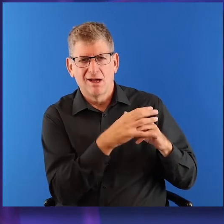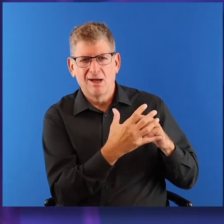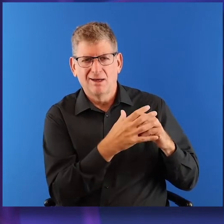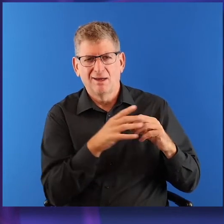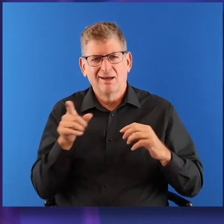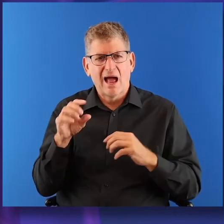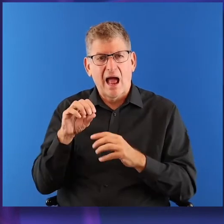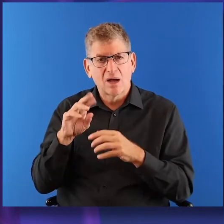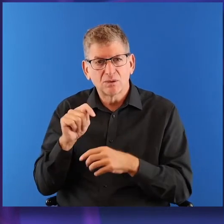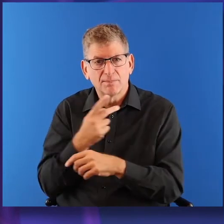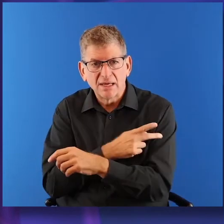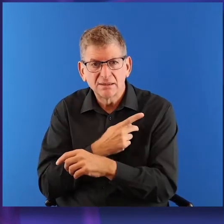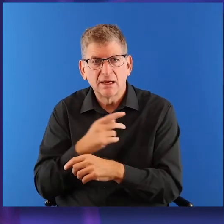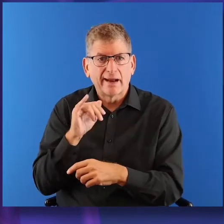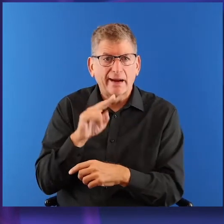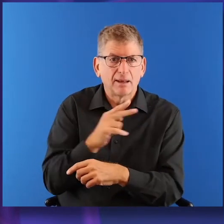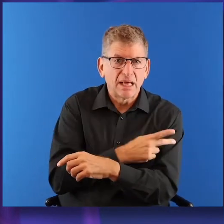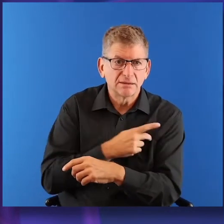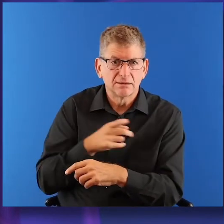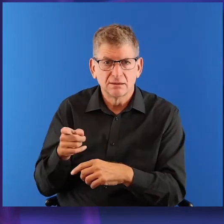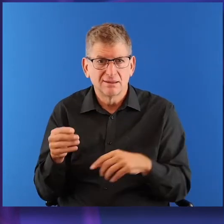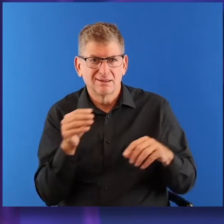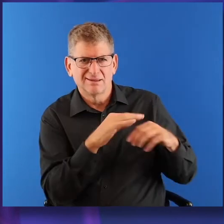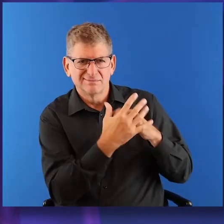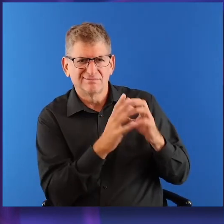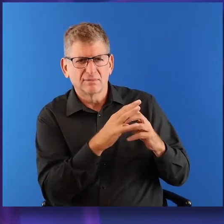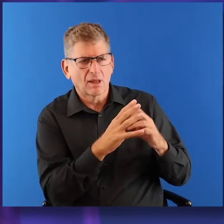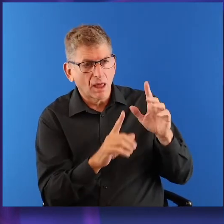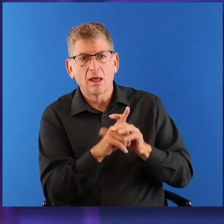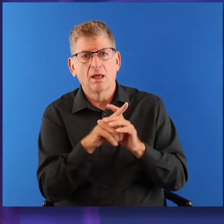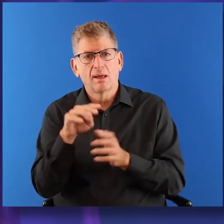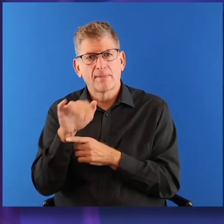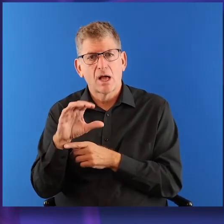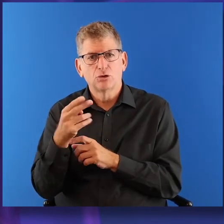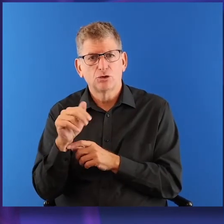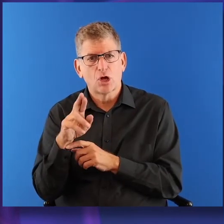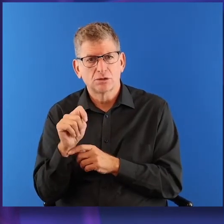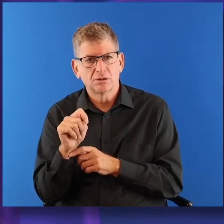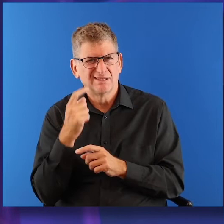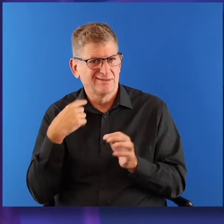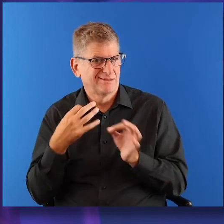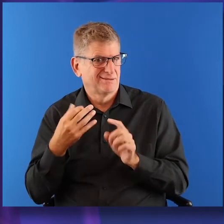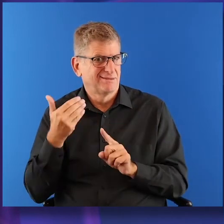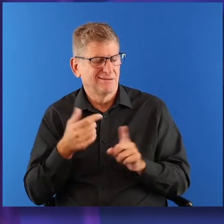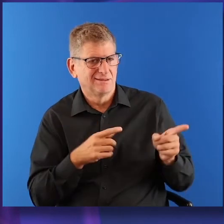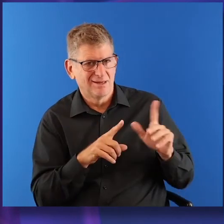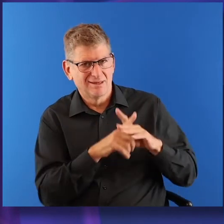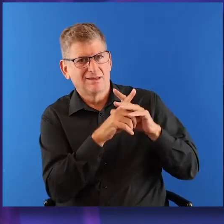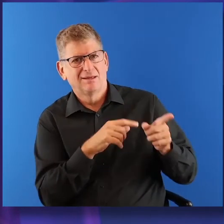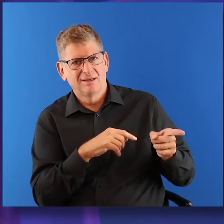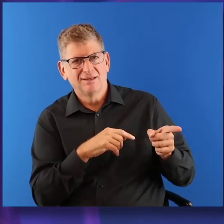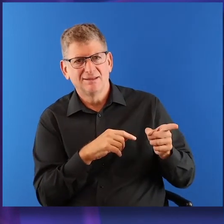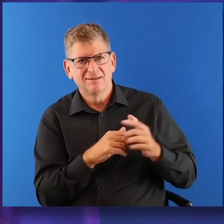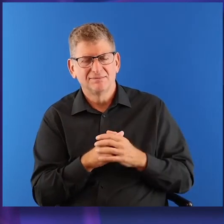the outpatient and inpatient space as an example, and then things like MyChart that I described earlier.